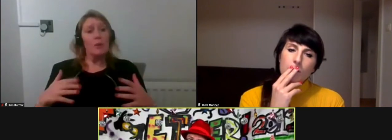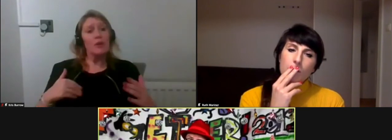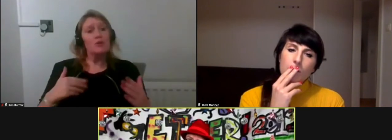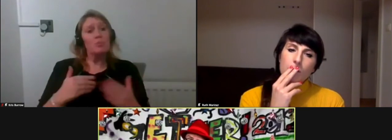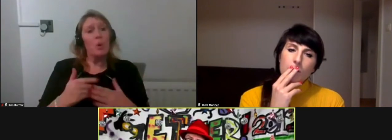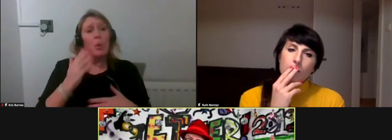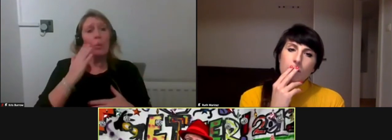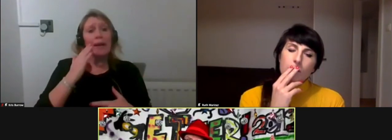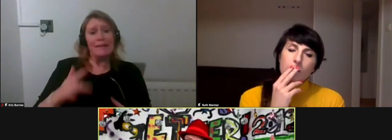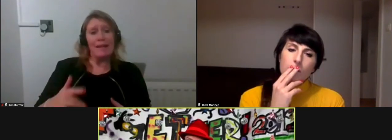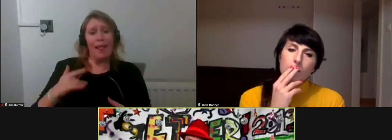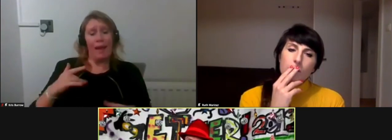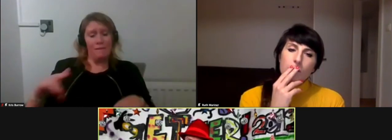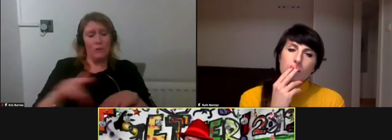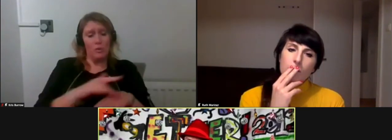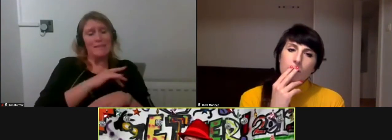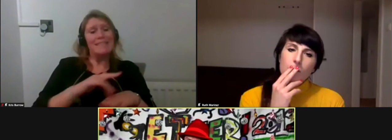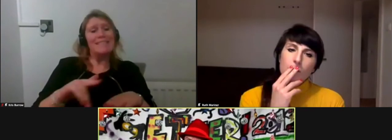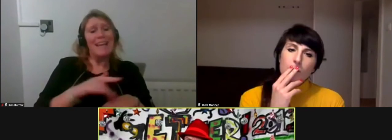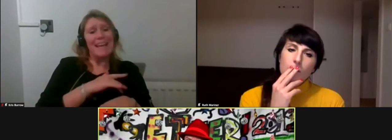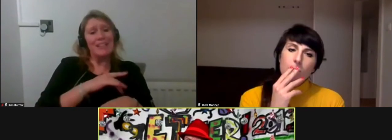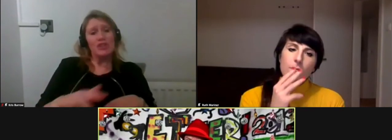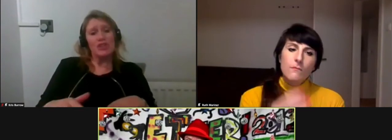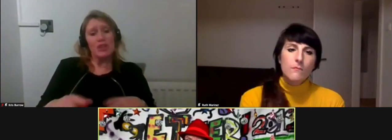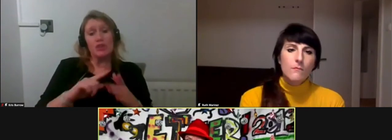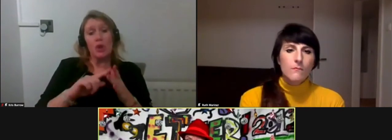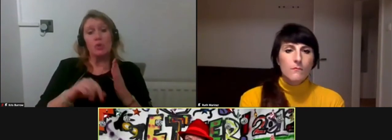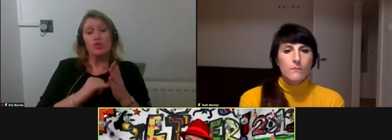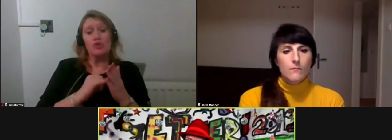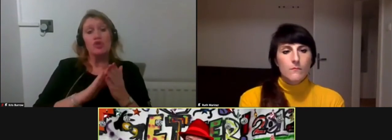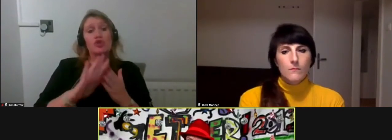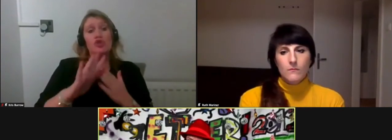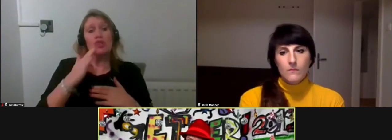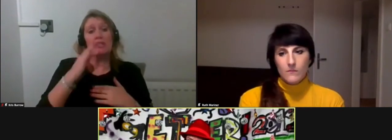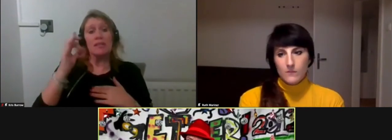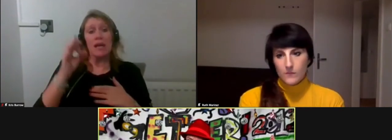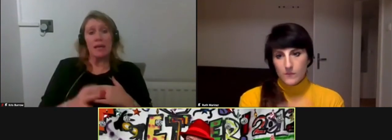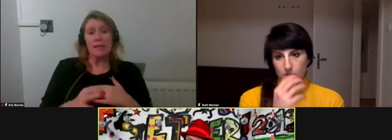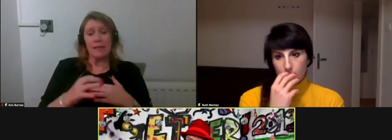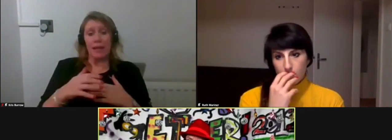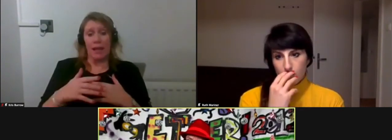on the stage. So, Josh is asking have you ever been stuck on a sound and then been